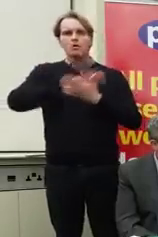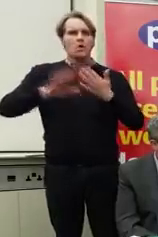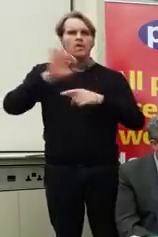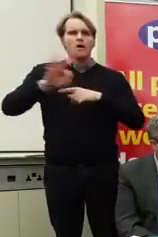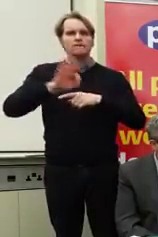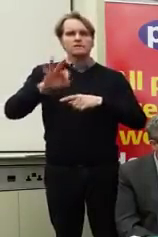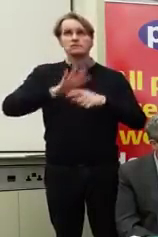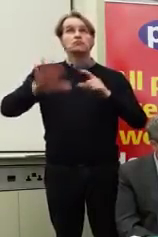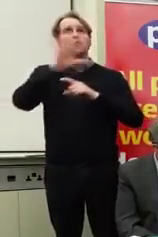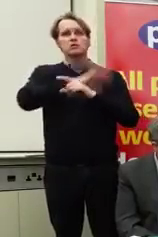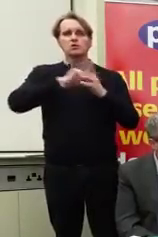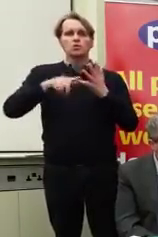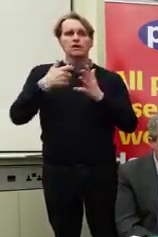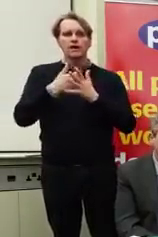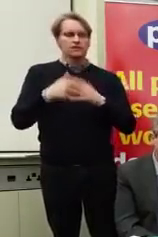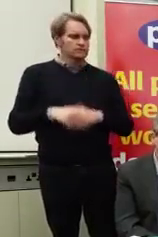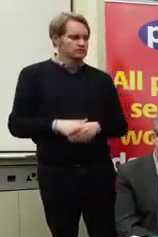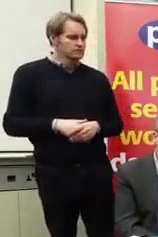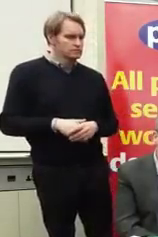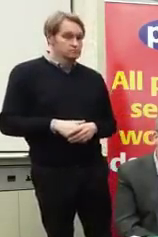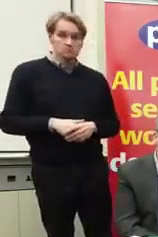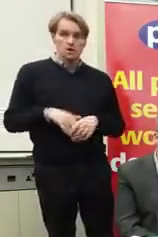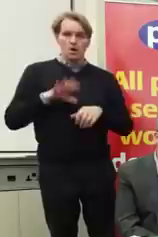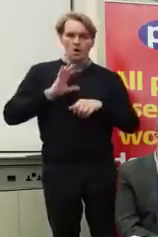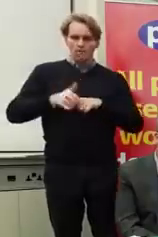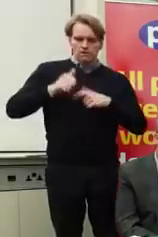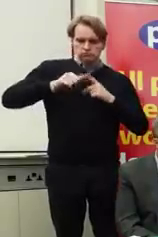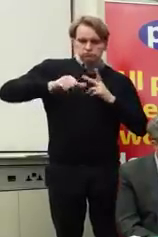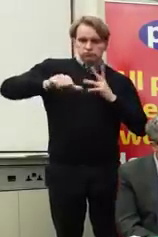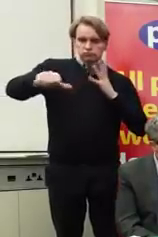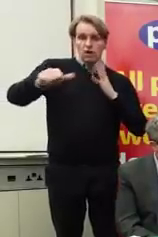hearing more from the union about that over the next period. Just time for one